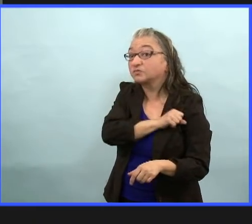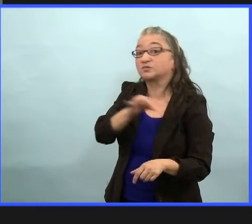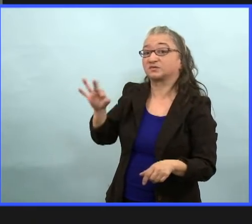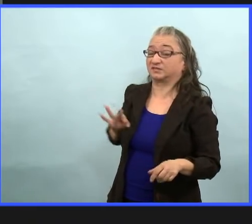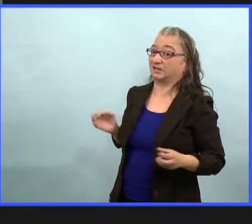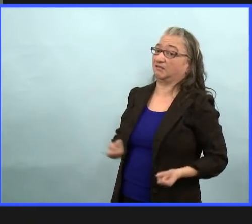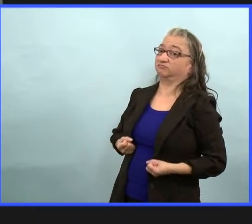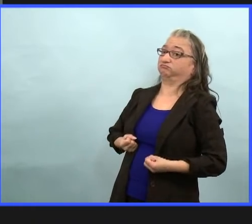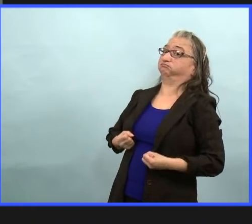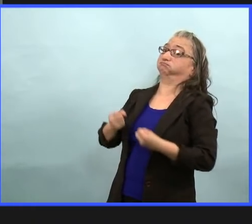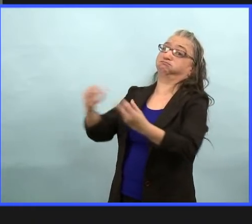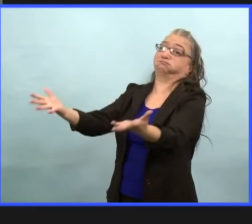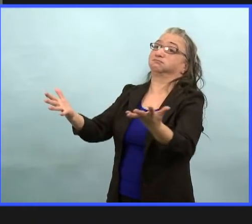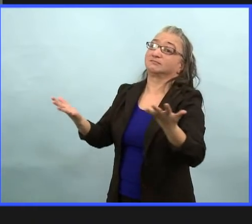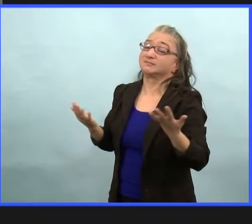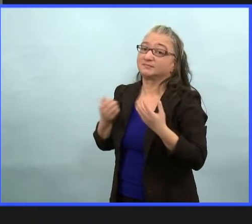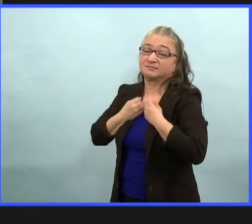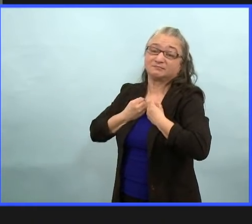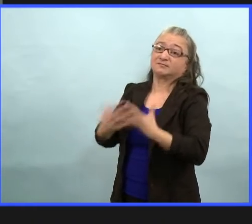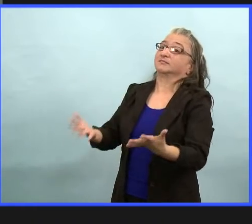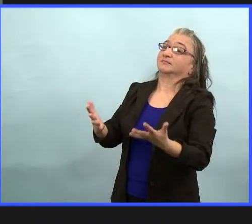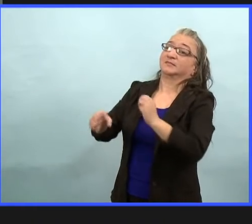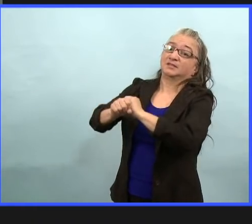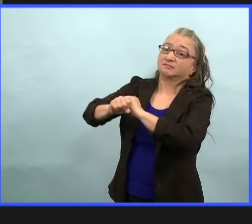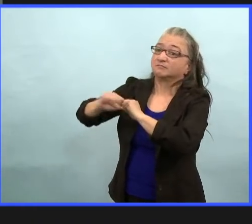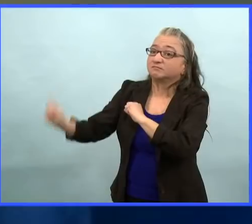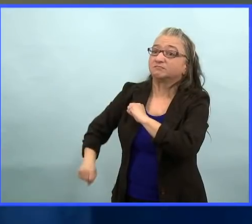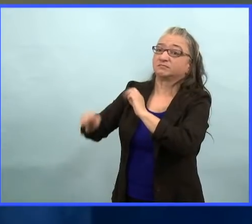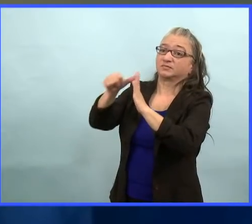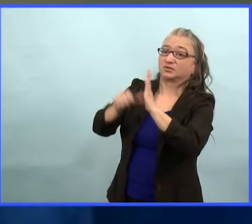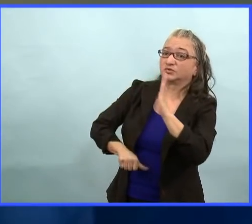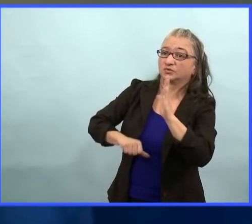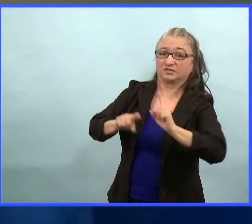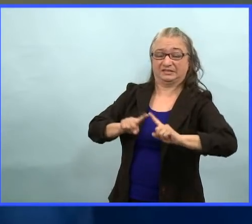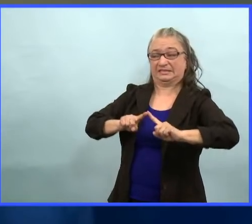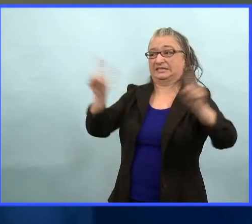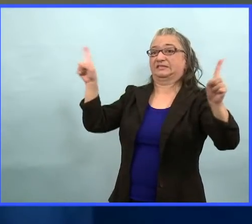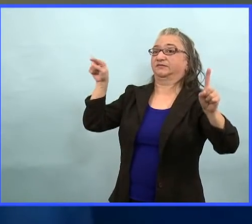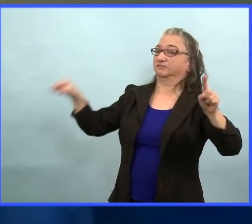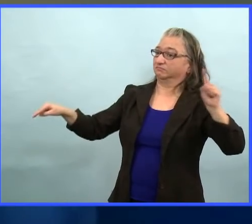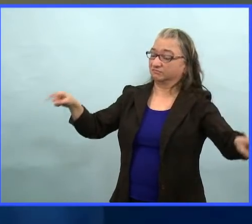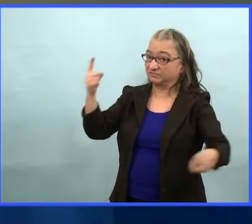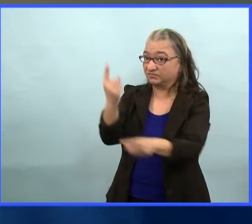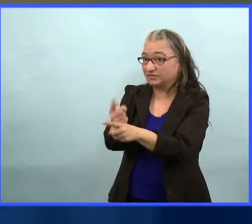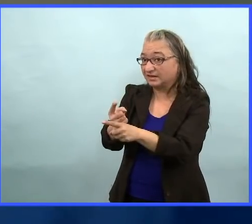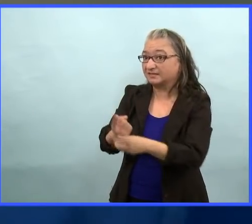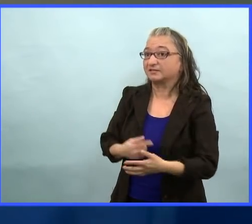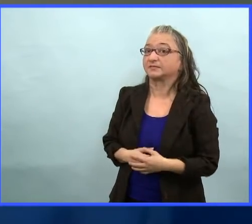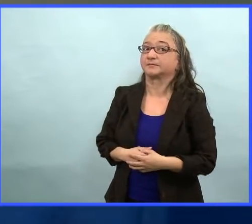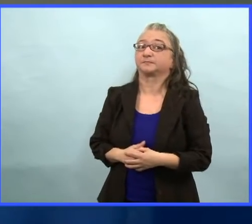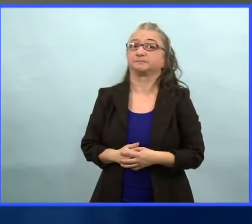like that it's it's not apples to oranges is it um well first of all probably i'm not the